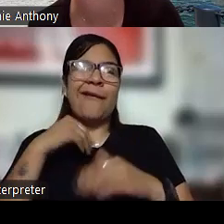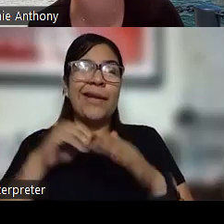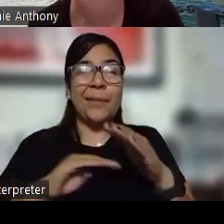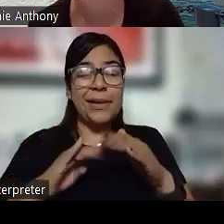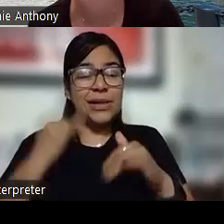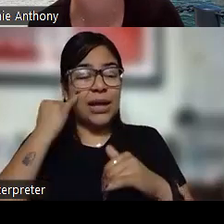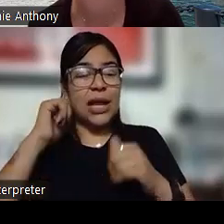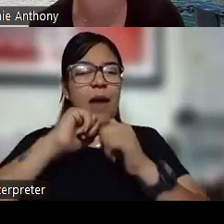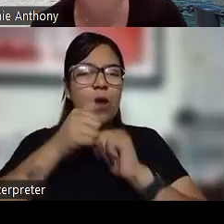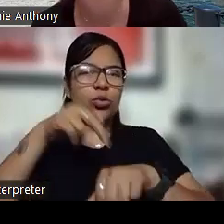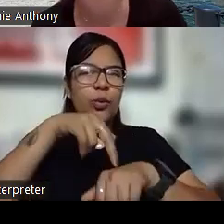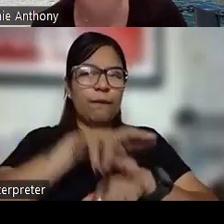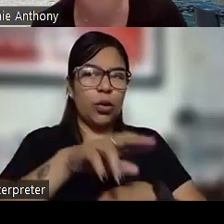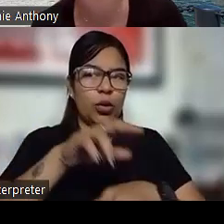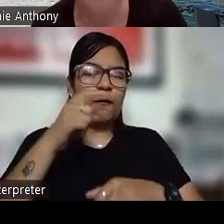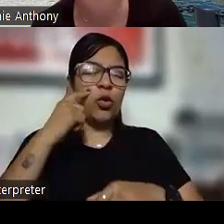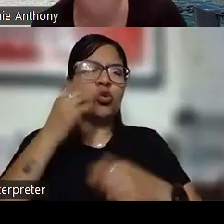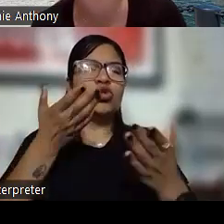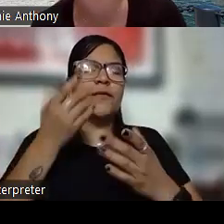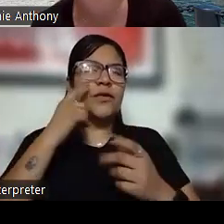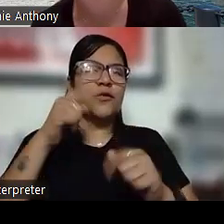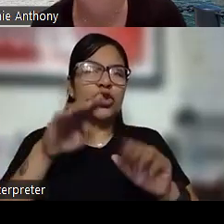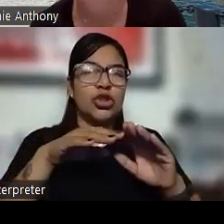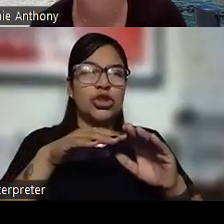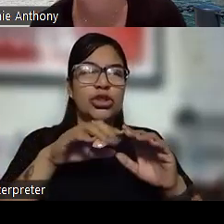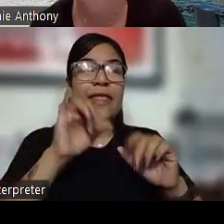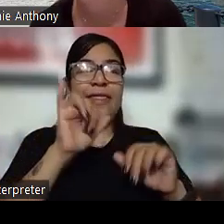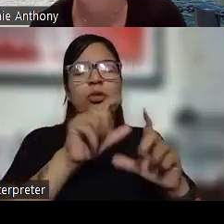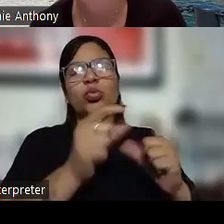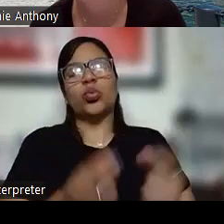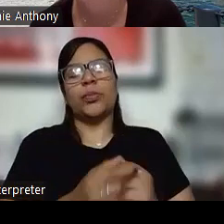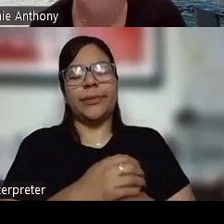with his hand up and uh we're going to make that uh the last comment on this specific item just so